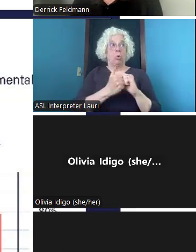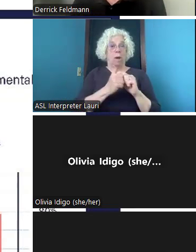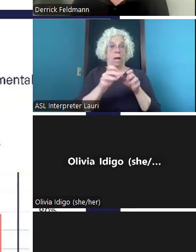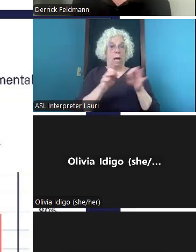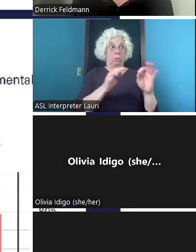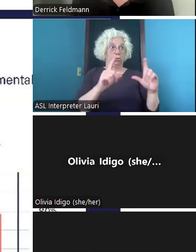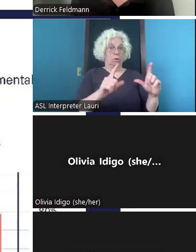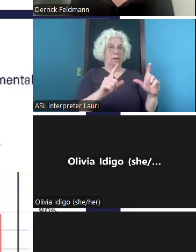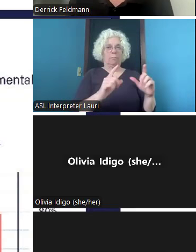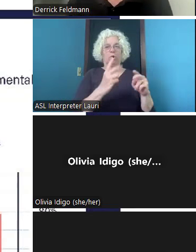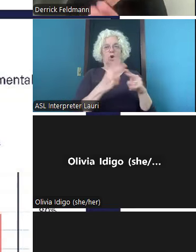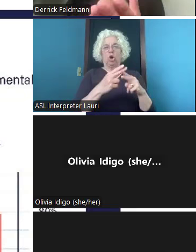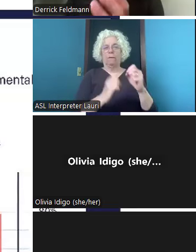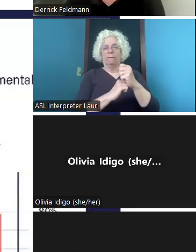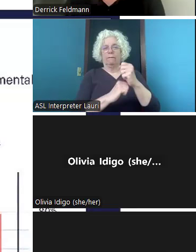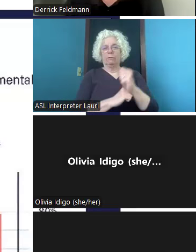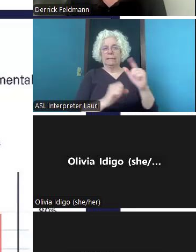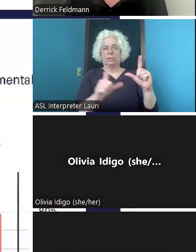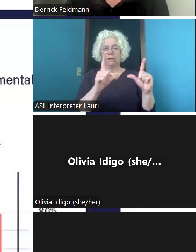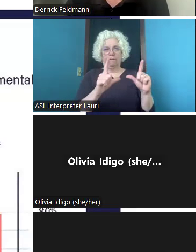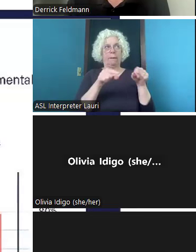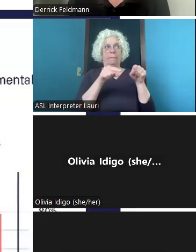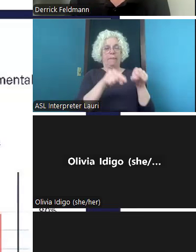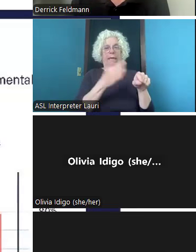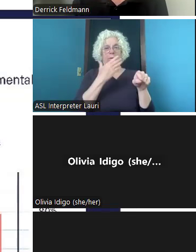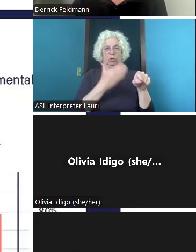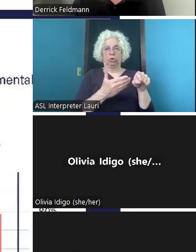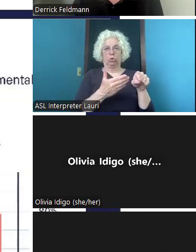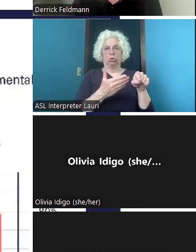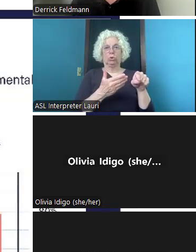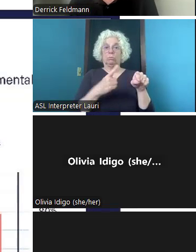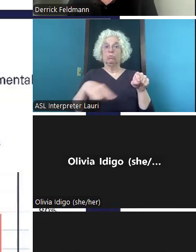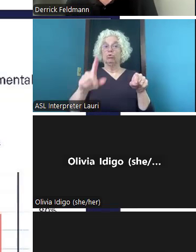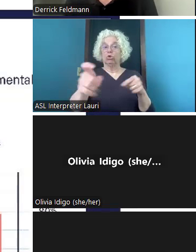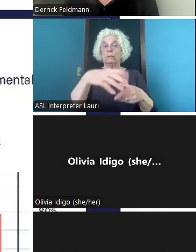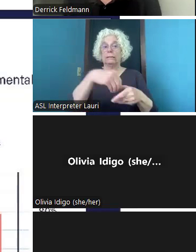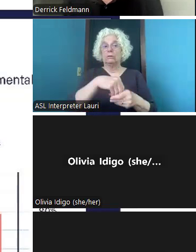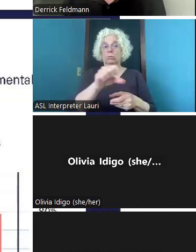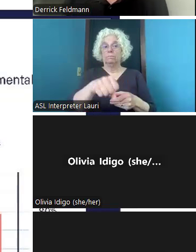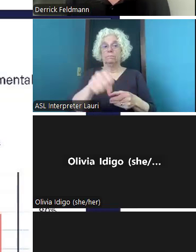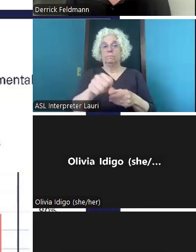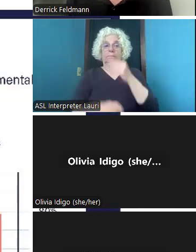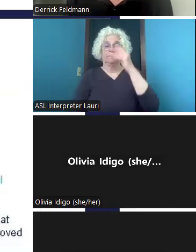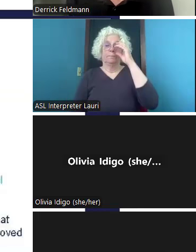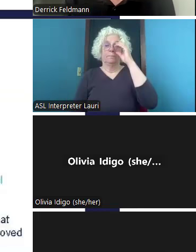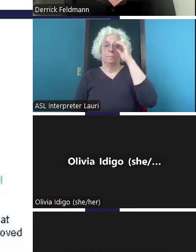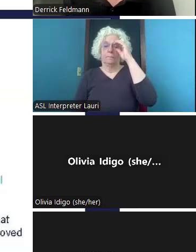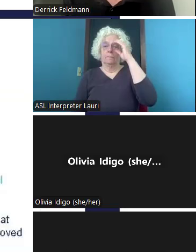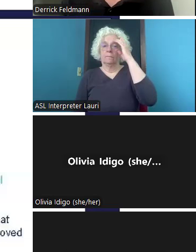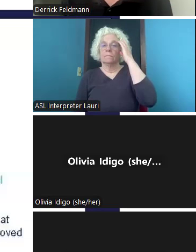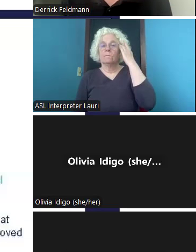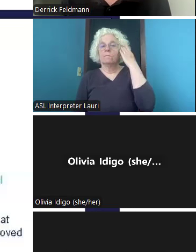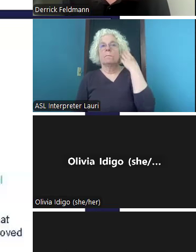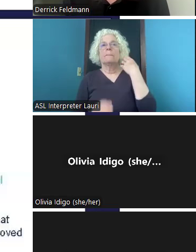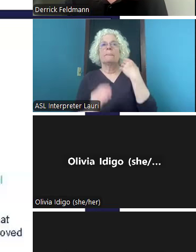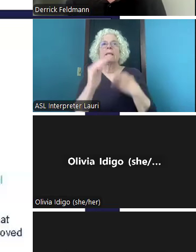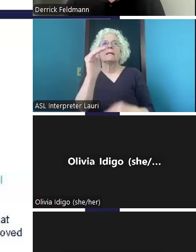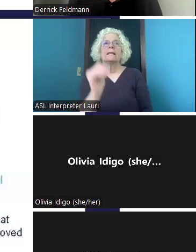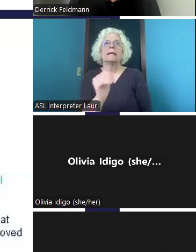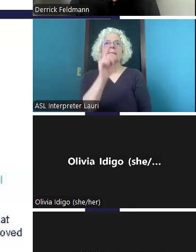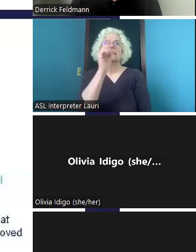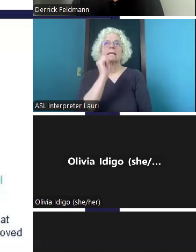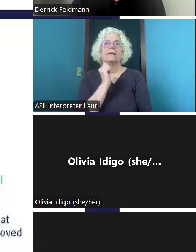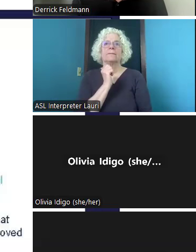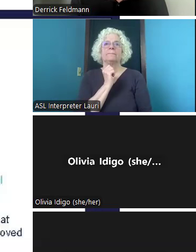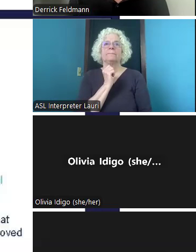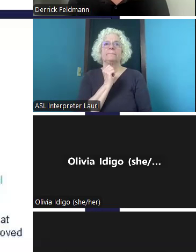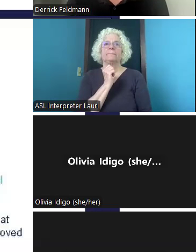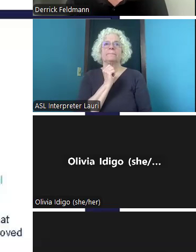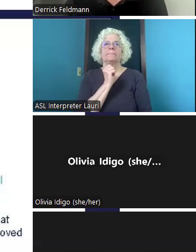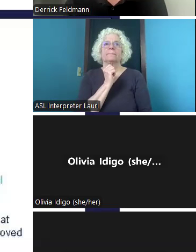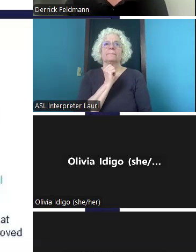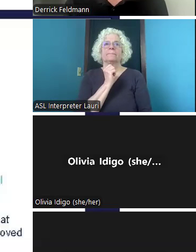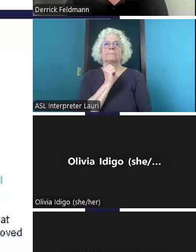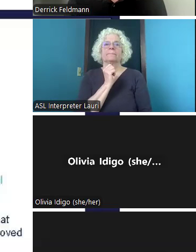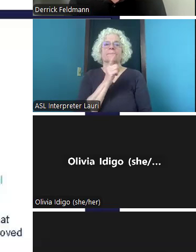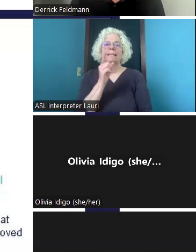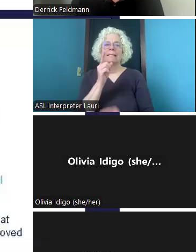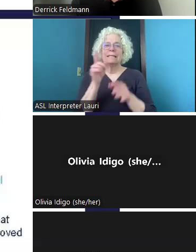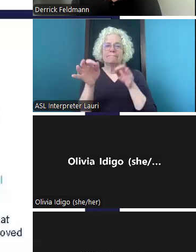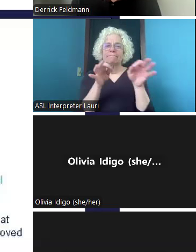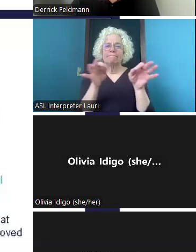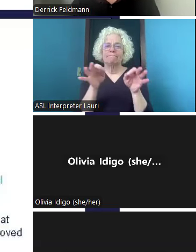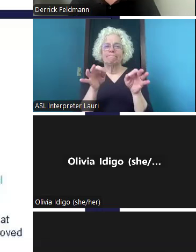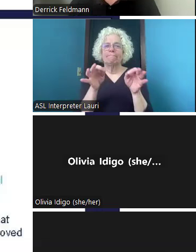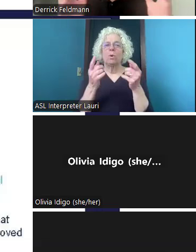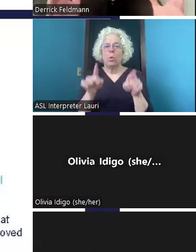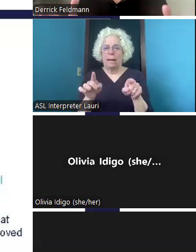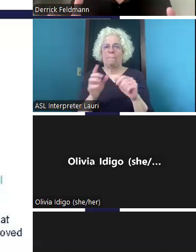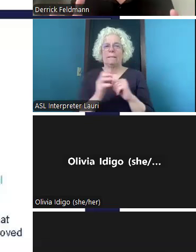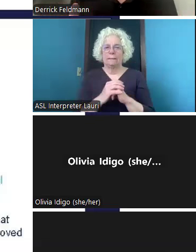is a good route and something you should start to use and incorporate. Next slide. On this slide, I'm going to give you a little bit of how things performed.